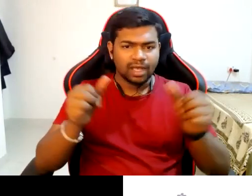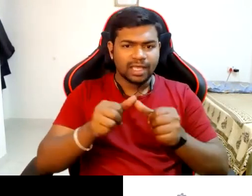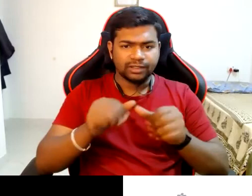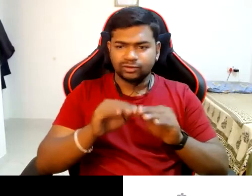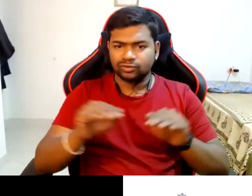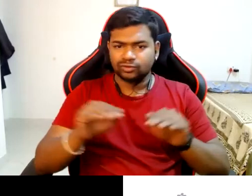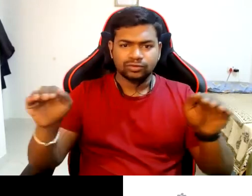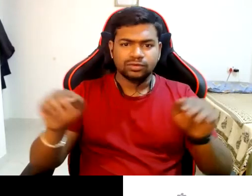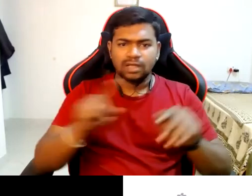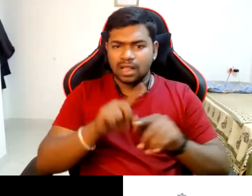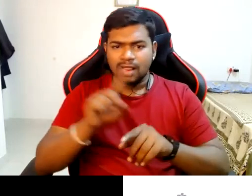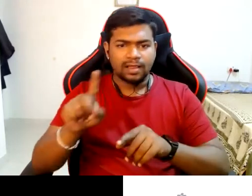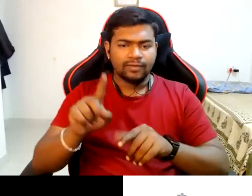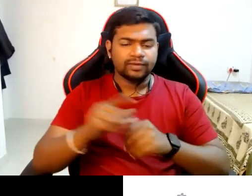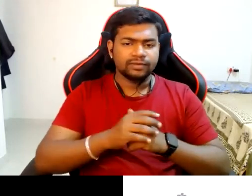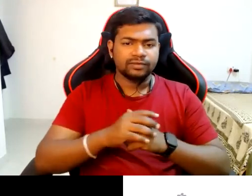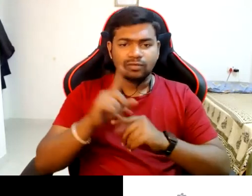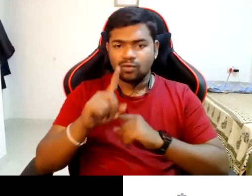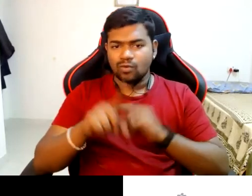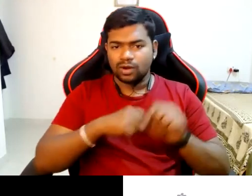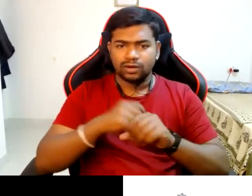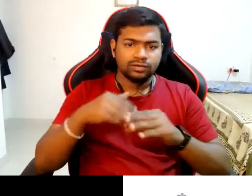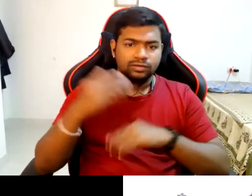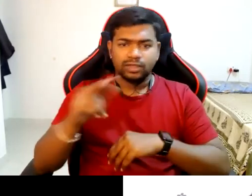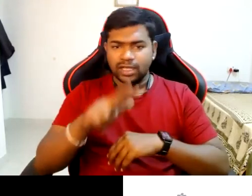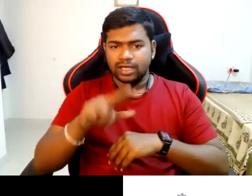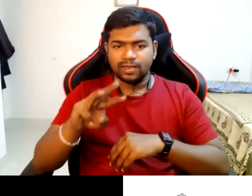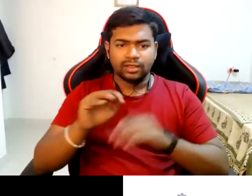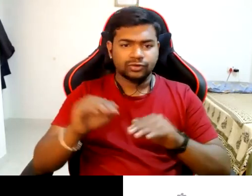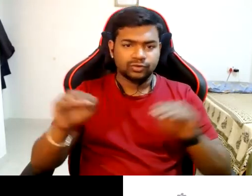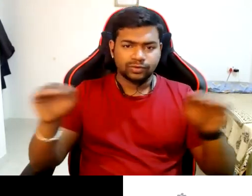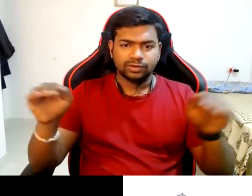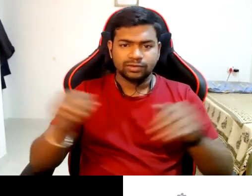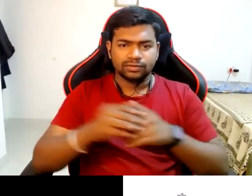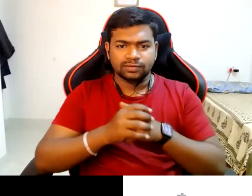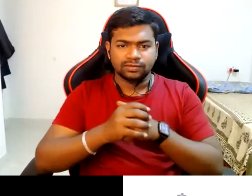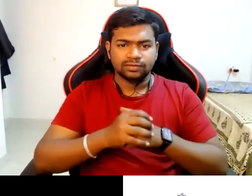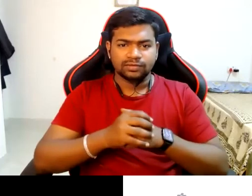Class 11 and one year later i had 83 students. And it was so amazing.